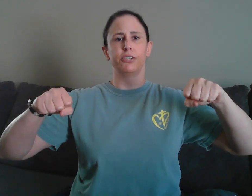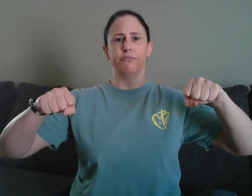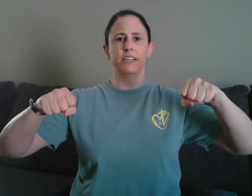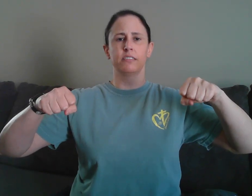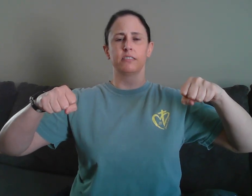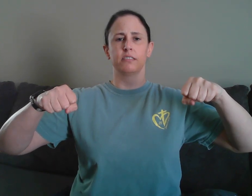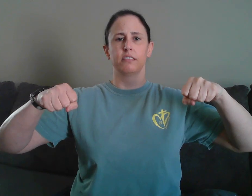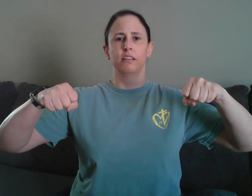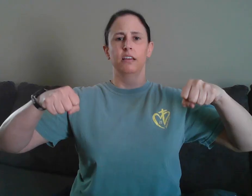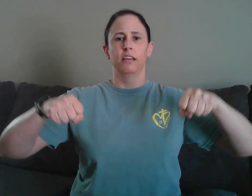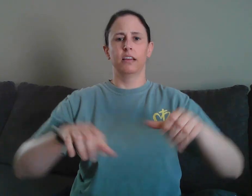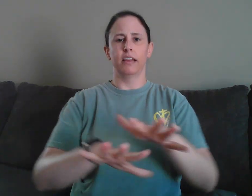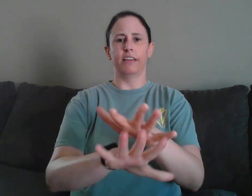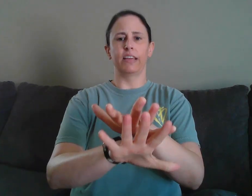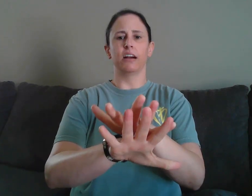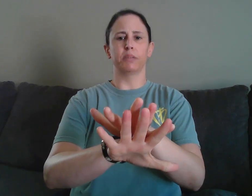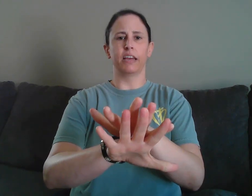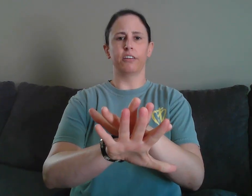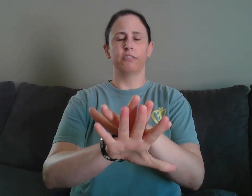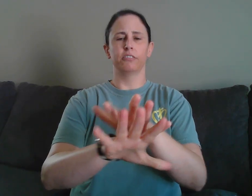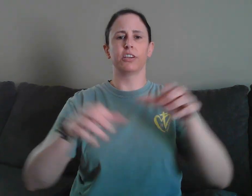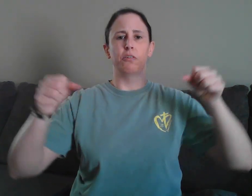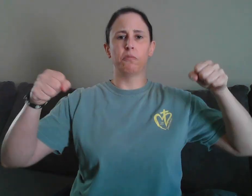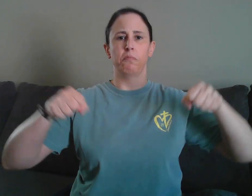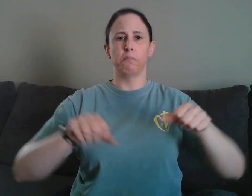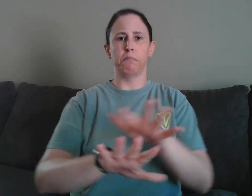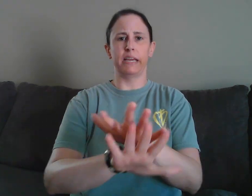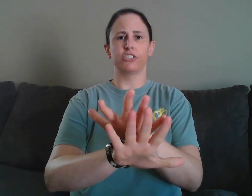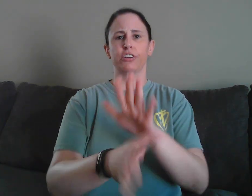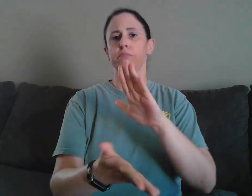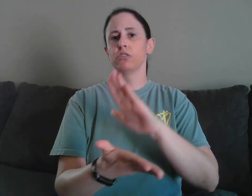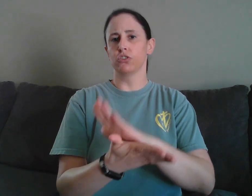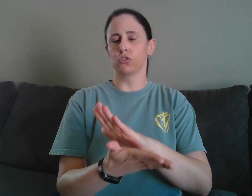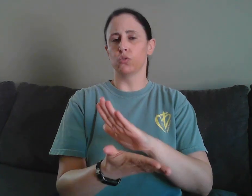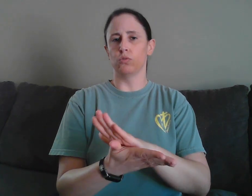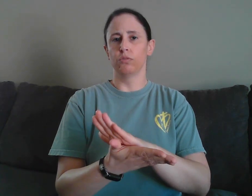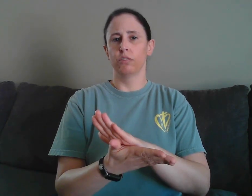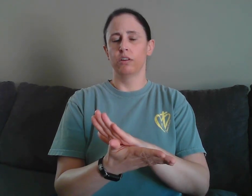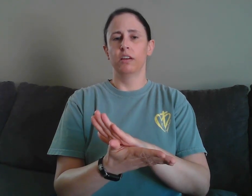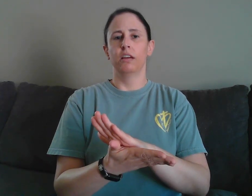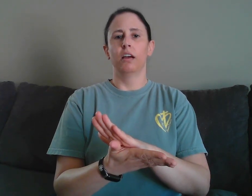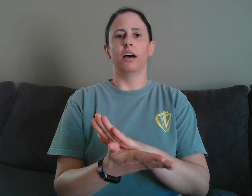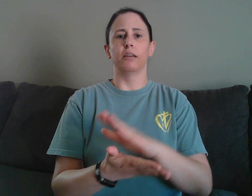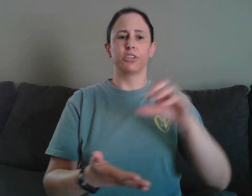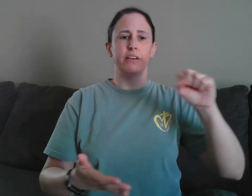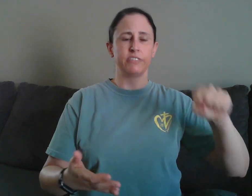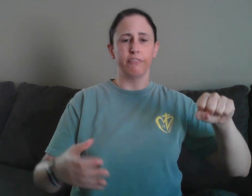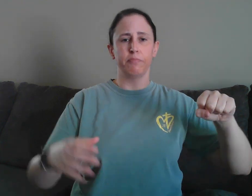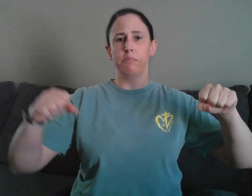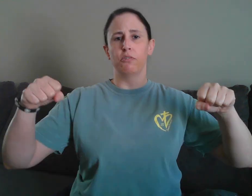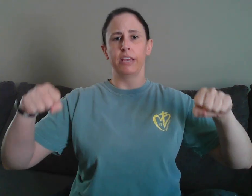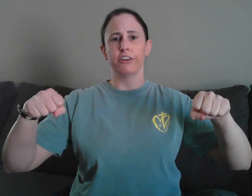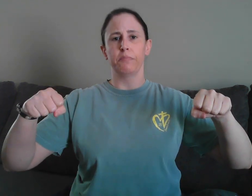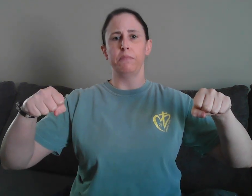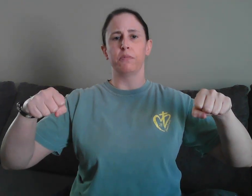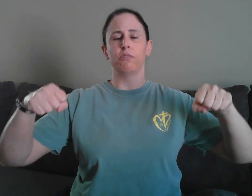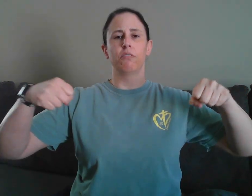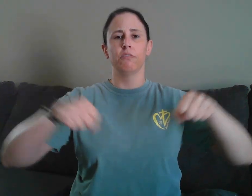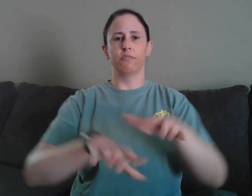So do fists and they come together. So mainstream school um so you have deaf people hearing people